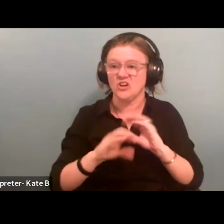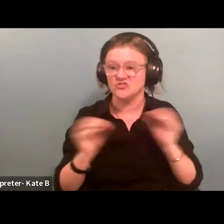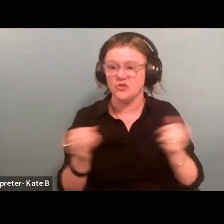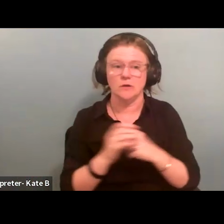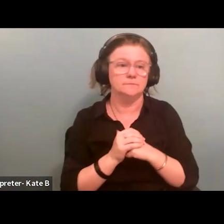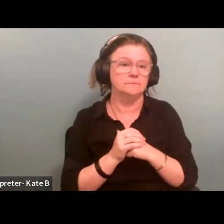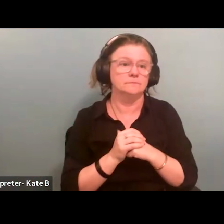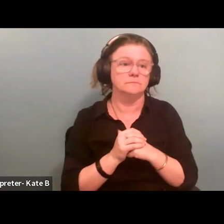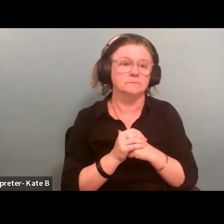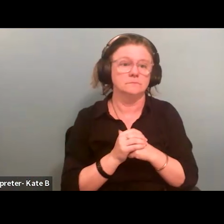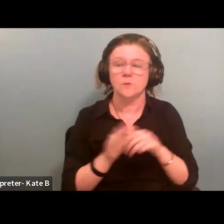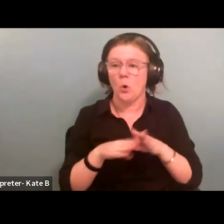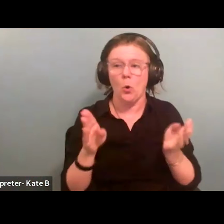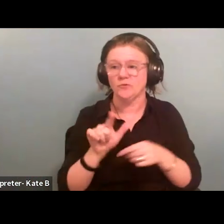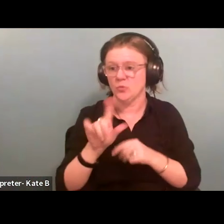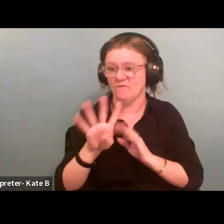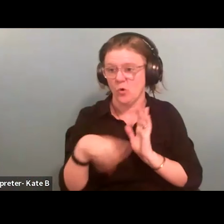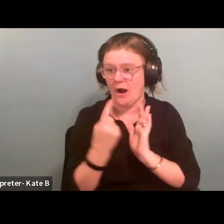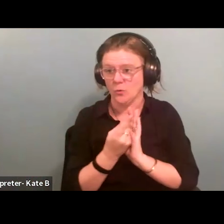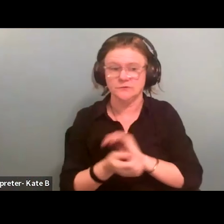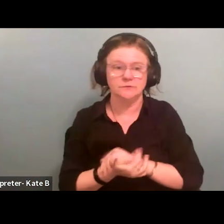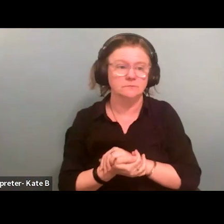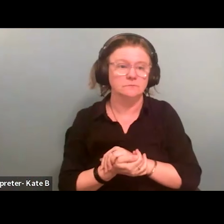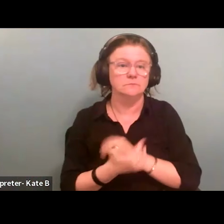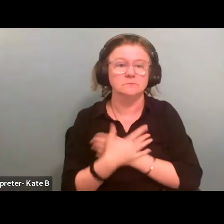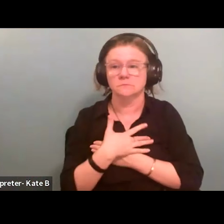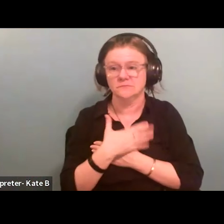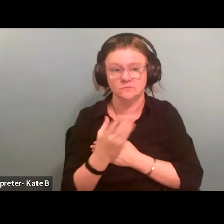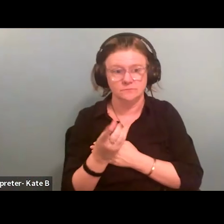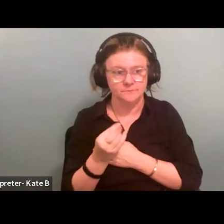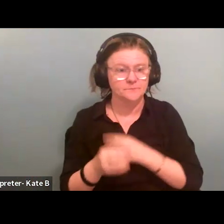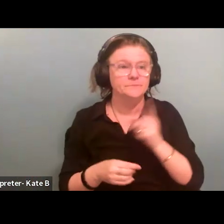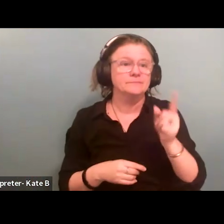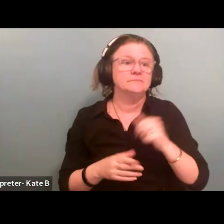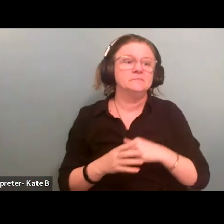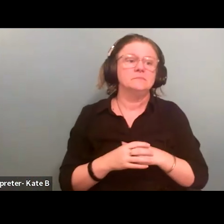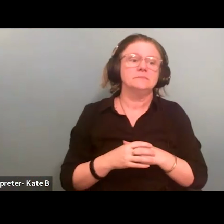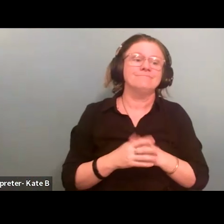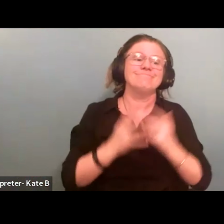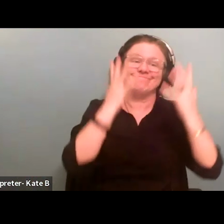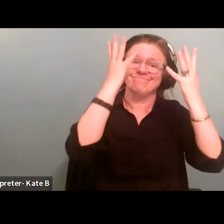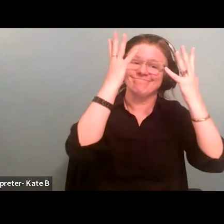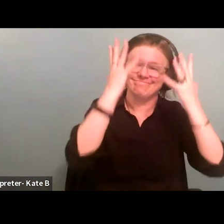Nowadays, everybody has a cell phone. So please do that. One of the unfortunate things I want